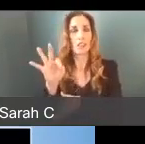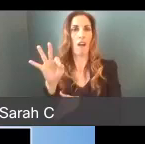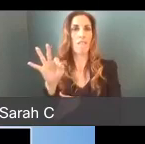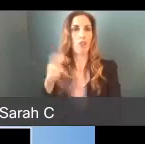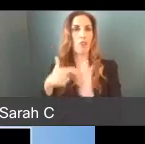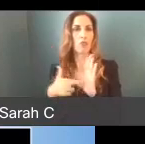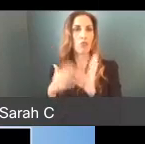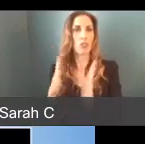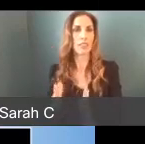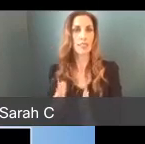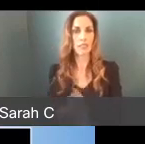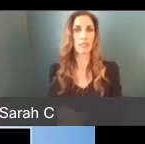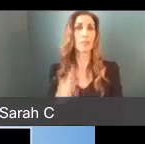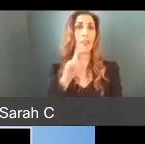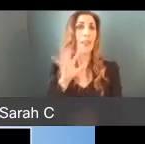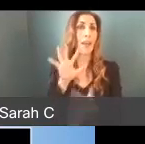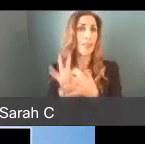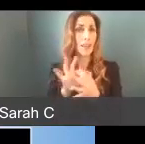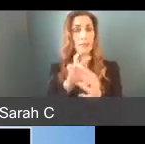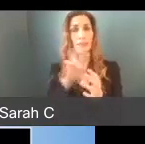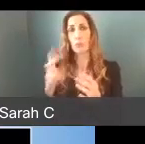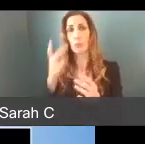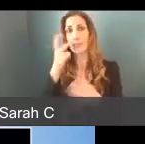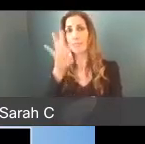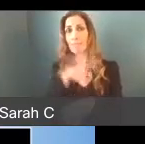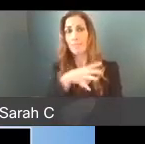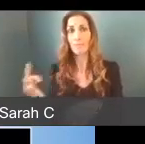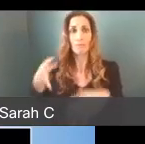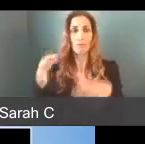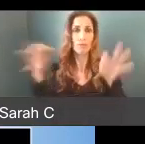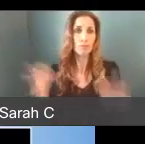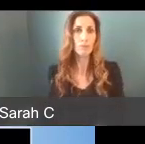This link will take you to a chart that lists how many individuals pre-registered